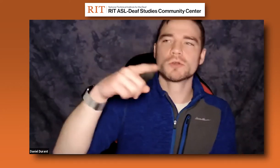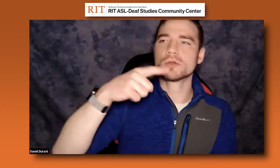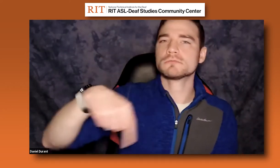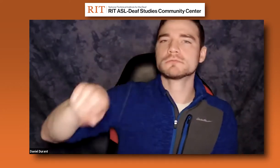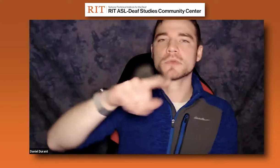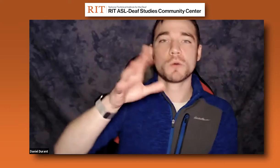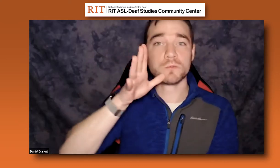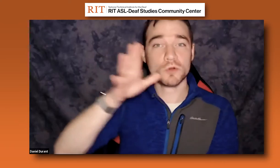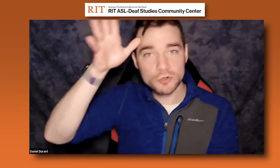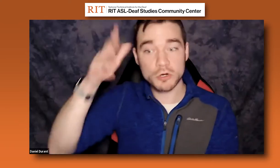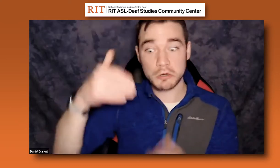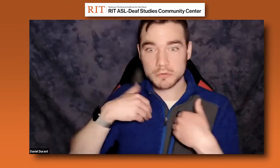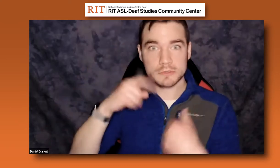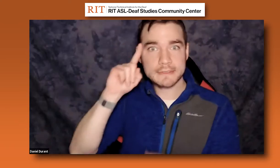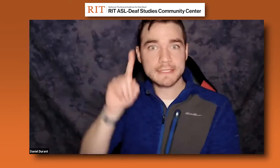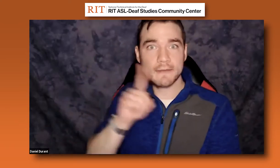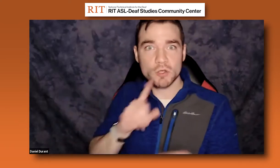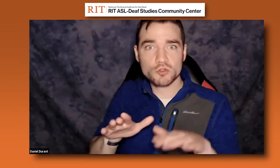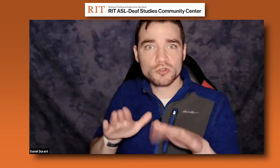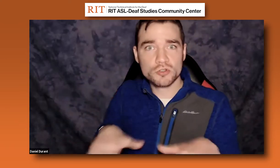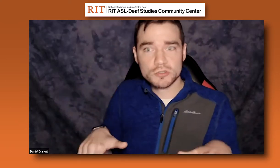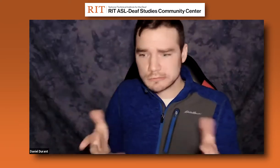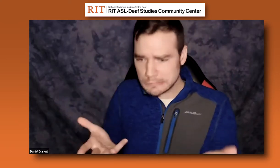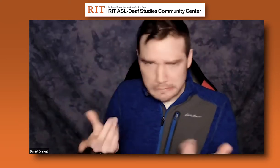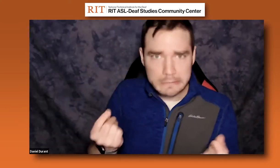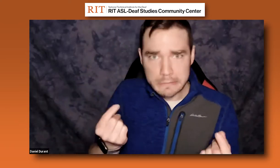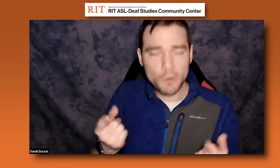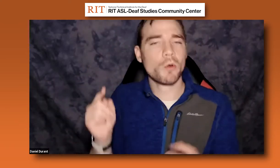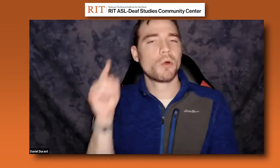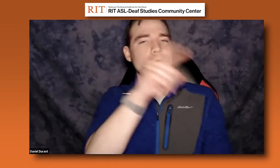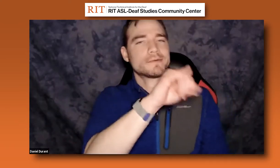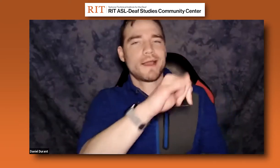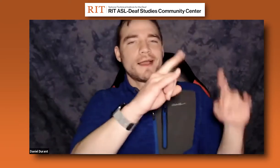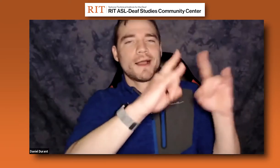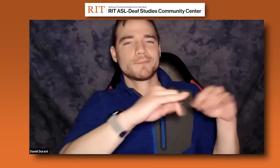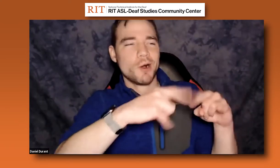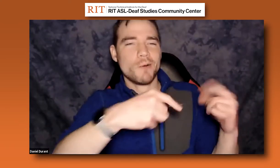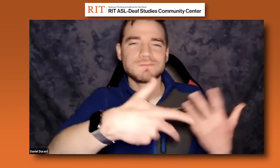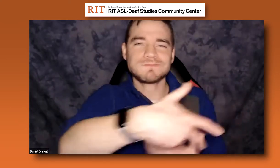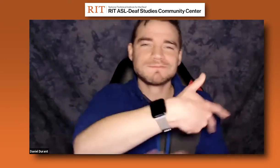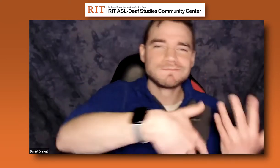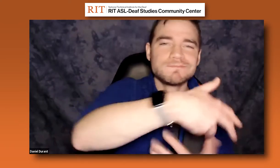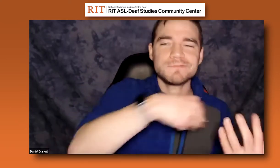and those were for parents who had Deaf kids and, you know, wanted to go to a camp, so everybody could